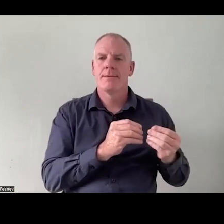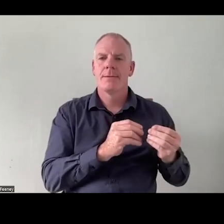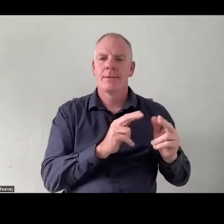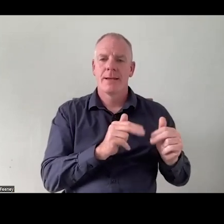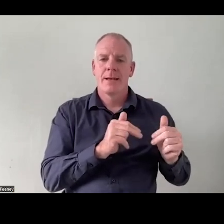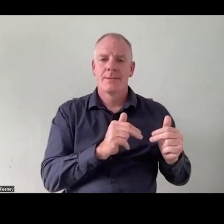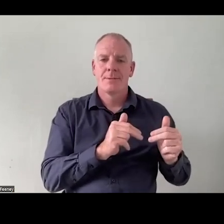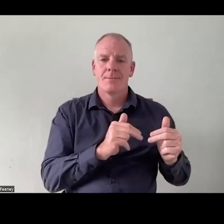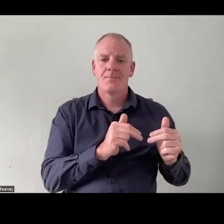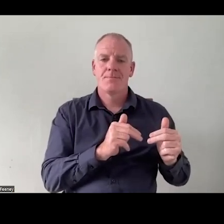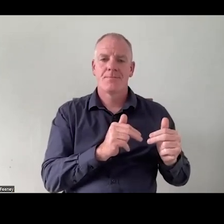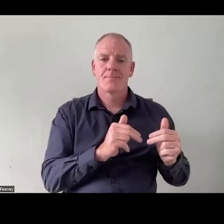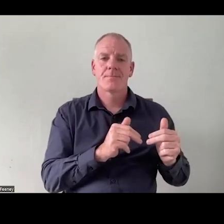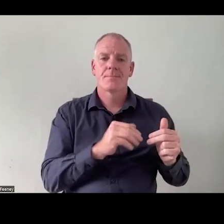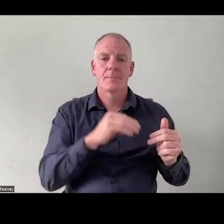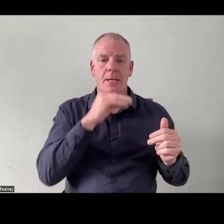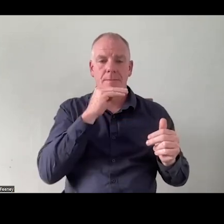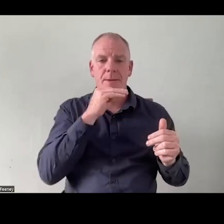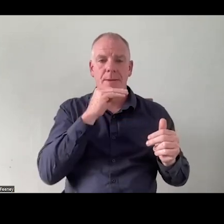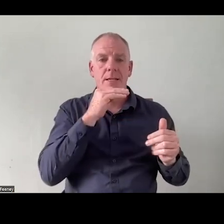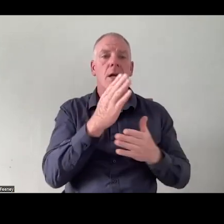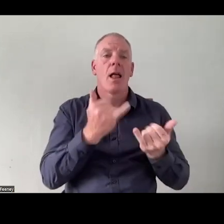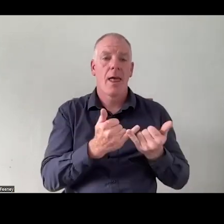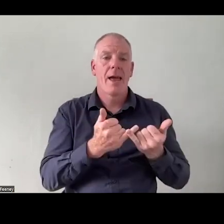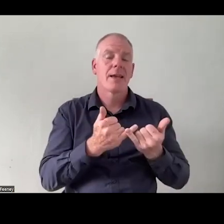And therefore, for something like audio description,